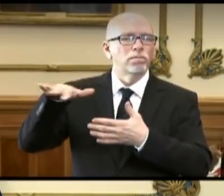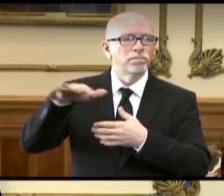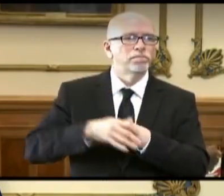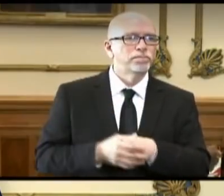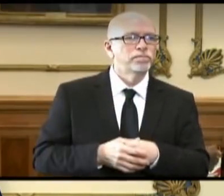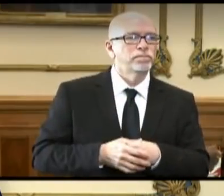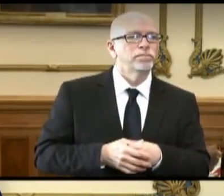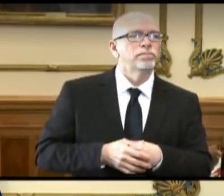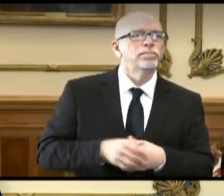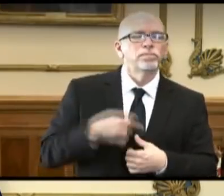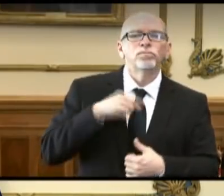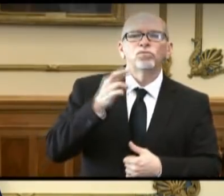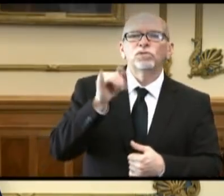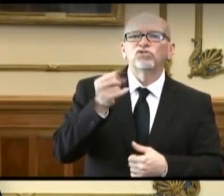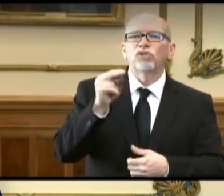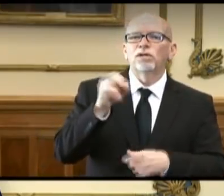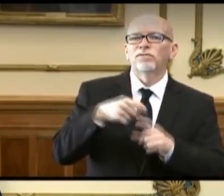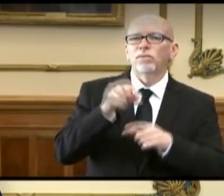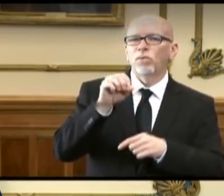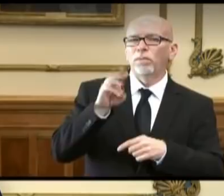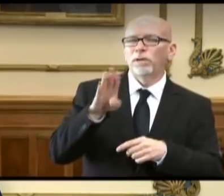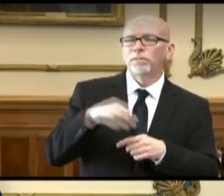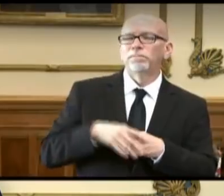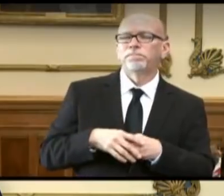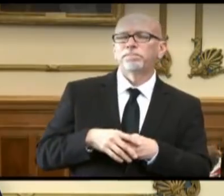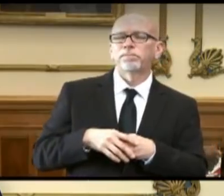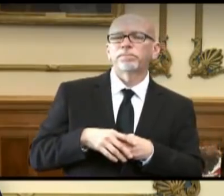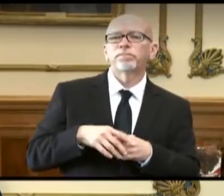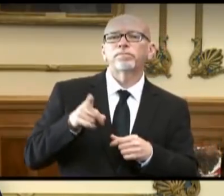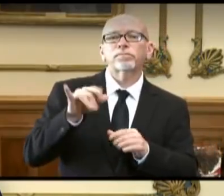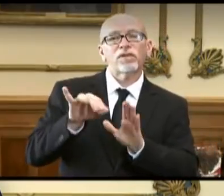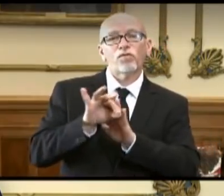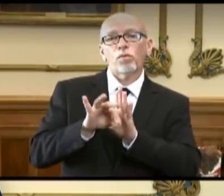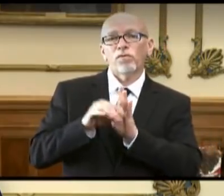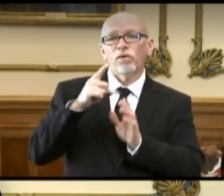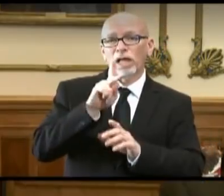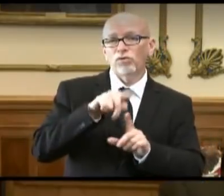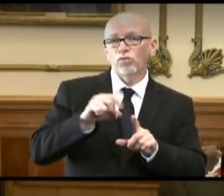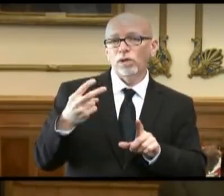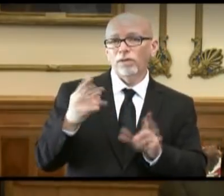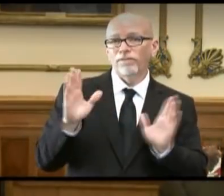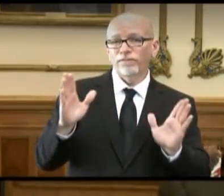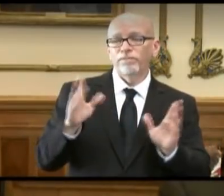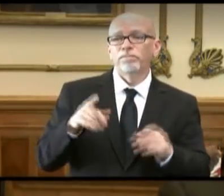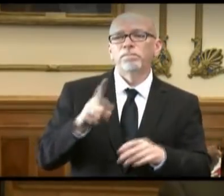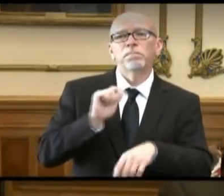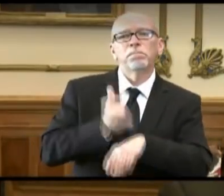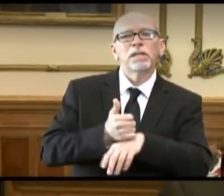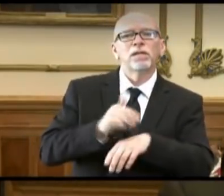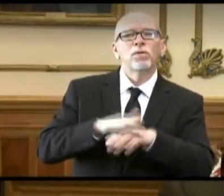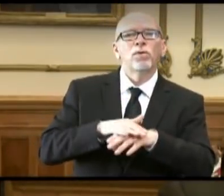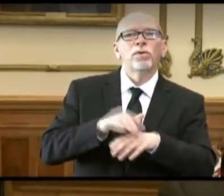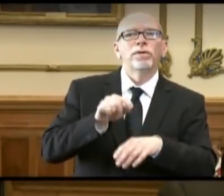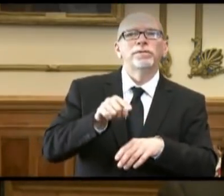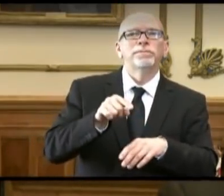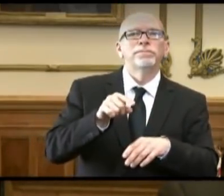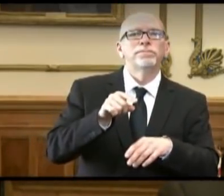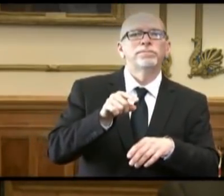YOU EXPECT THAT TO BE RUN, THE DISTRIBUTION FOR K-12 TO HIGHER